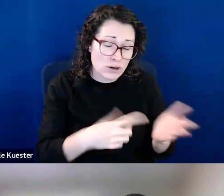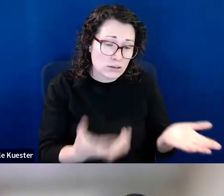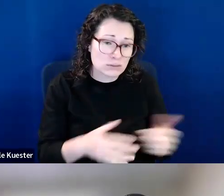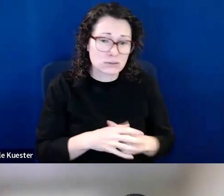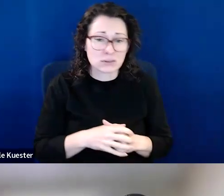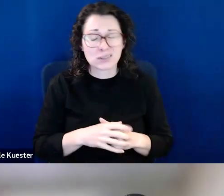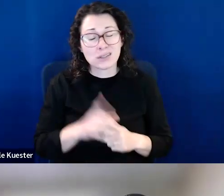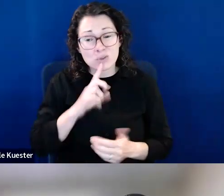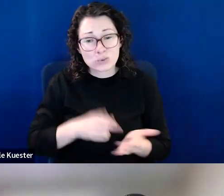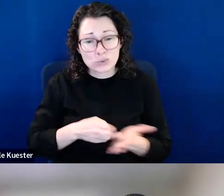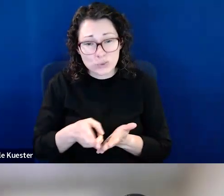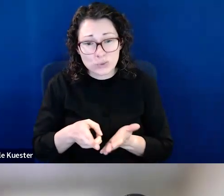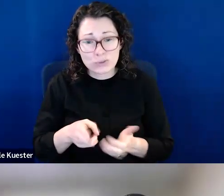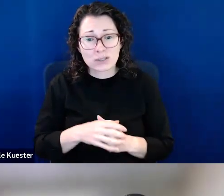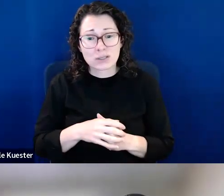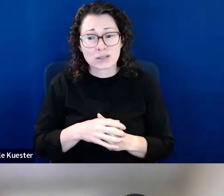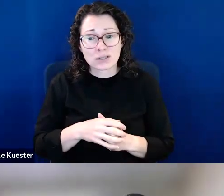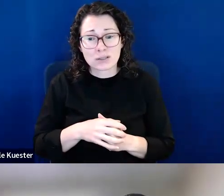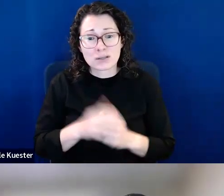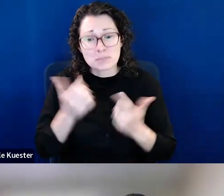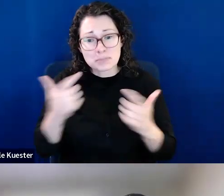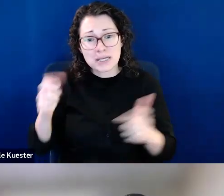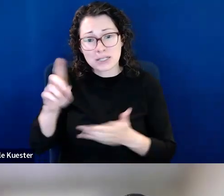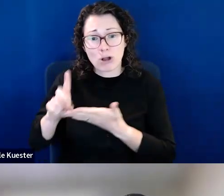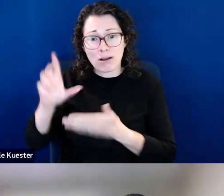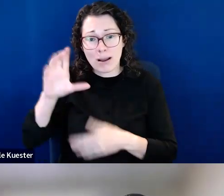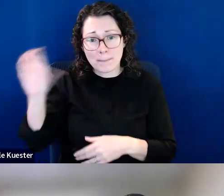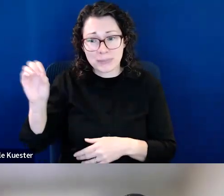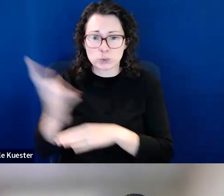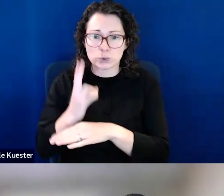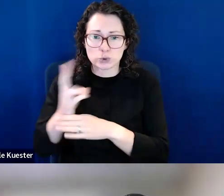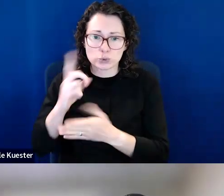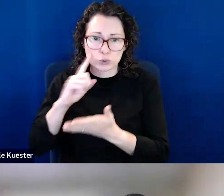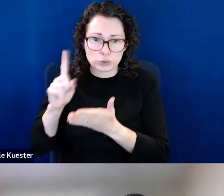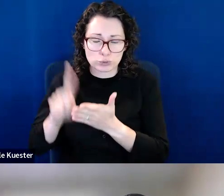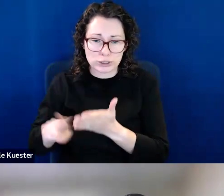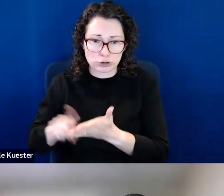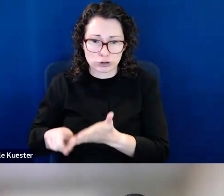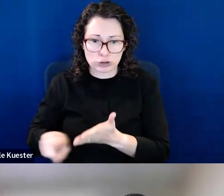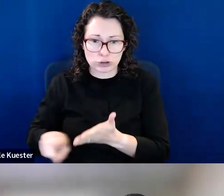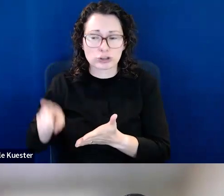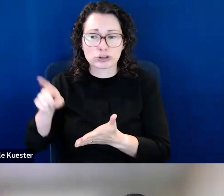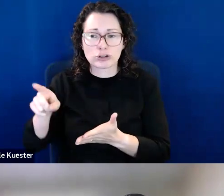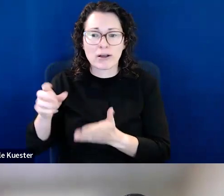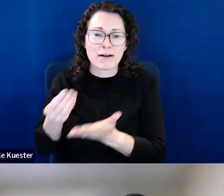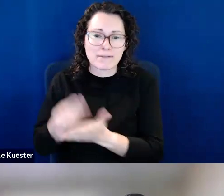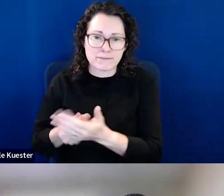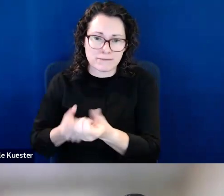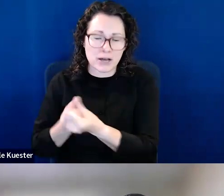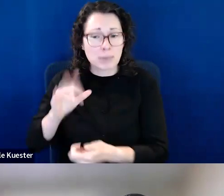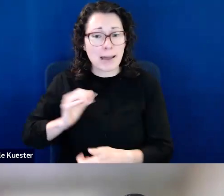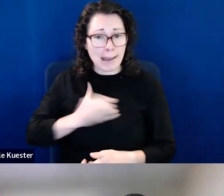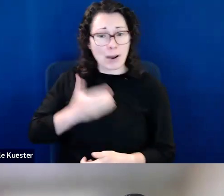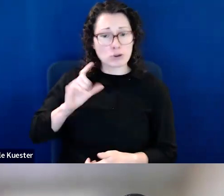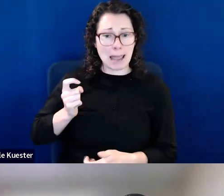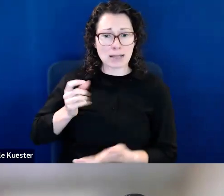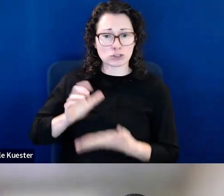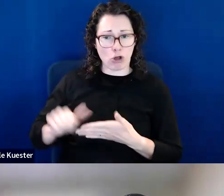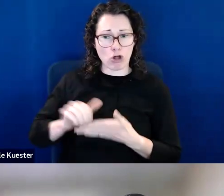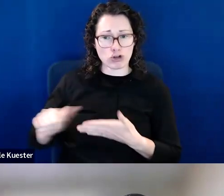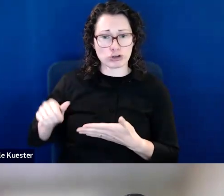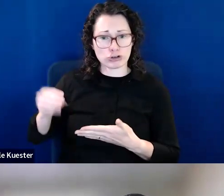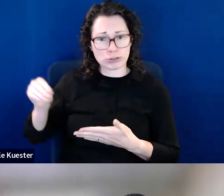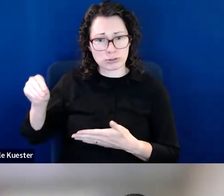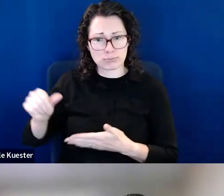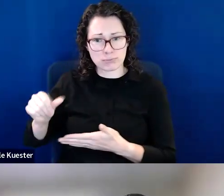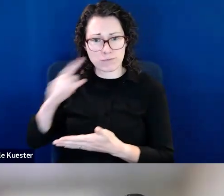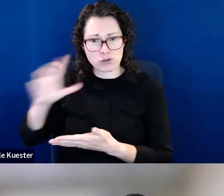The truth is big drug companies use research that is funded by our tax dollars